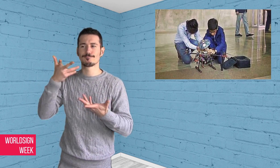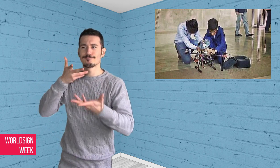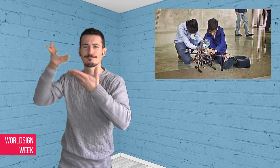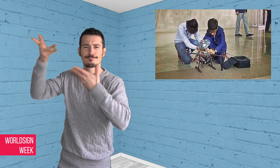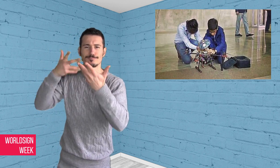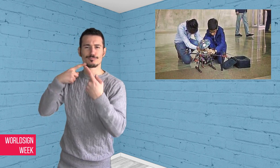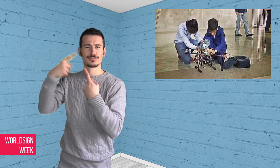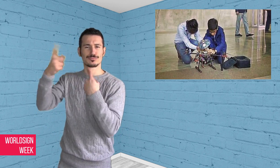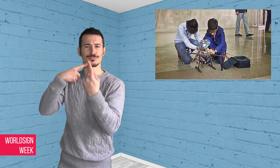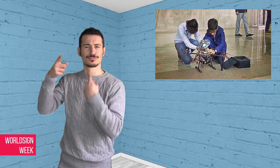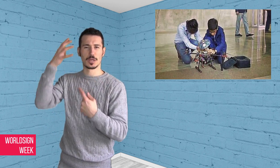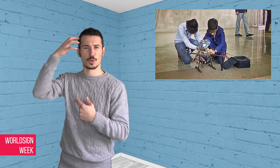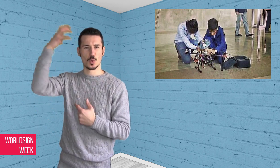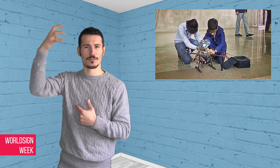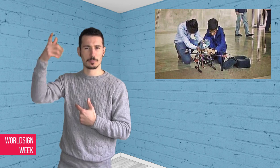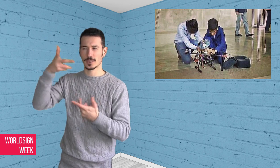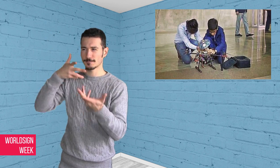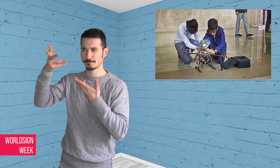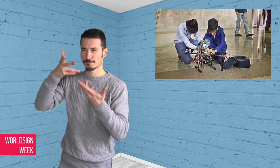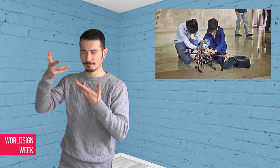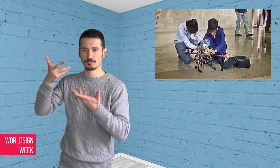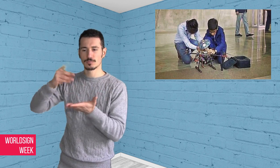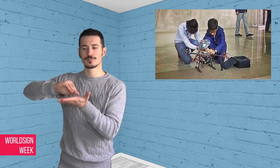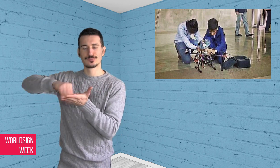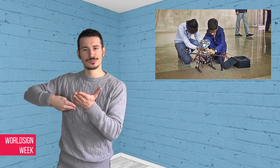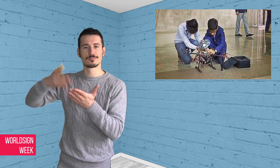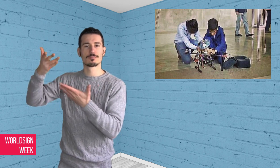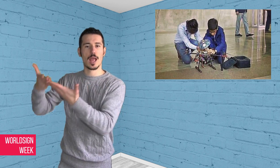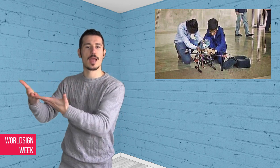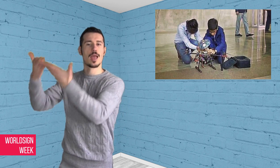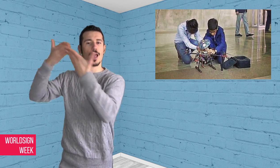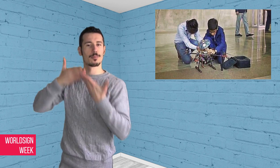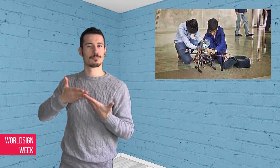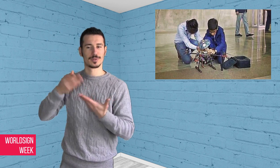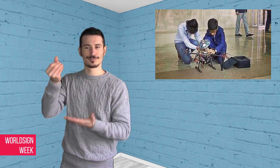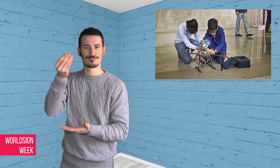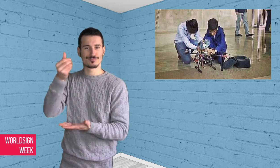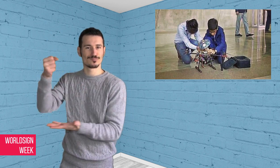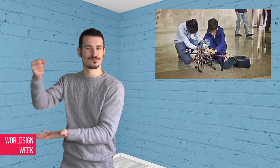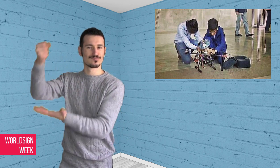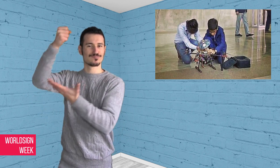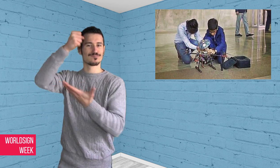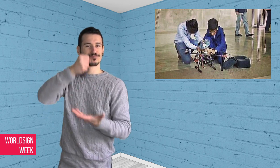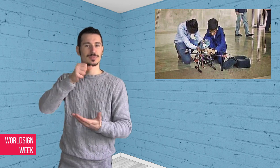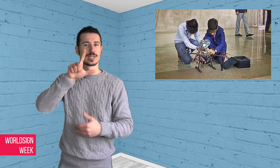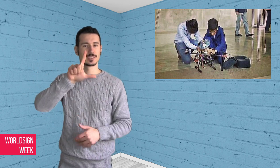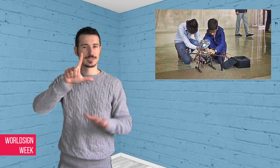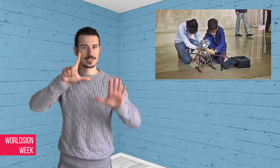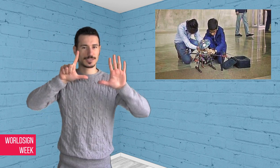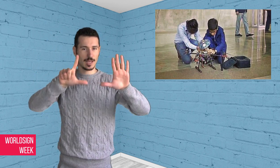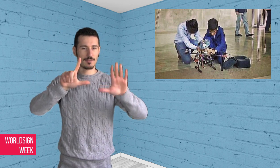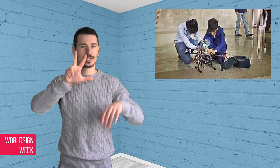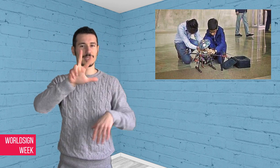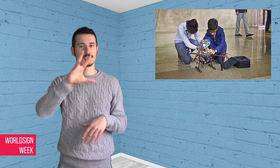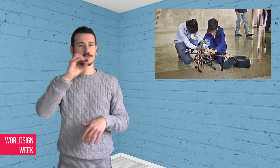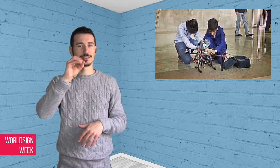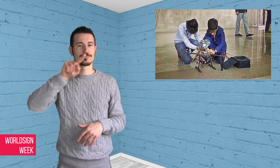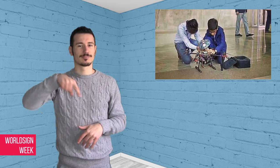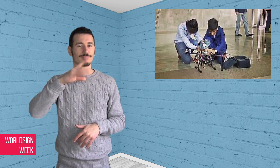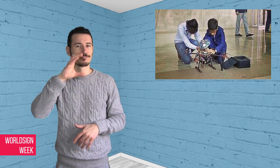It is said to be better than anything the army currently uses to detect